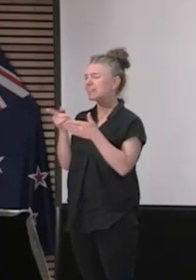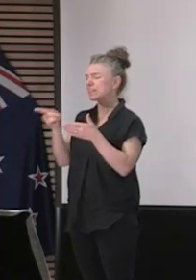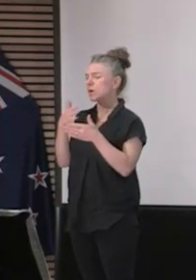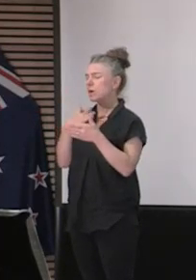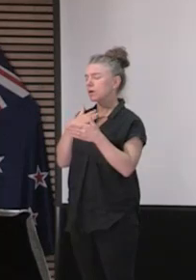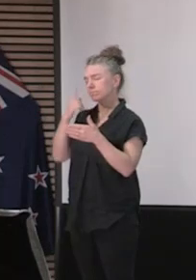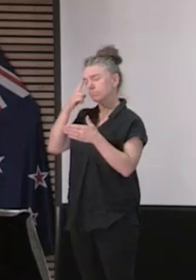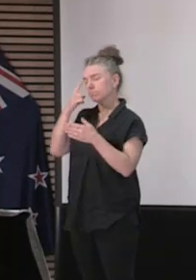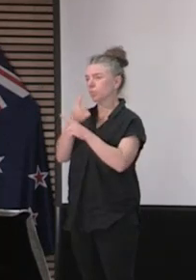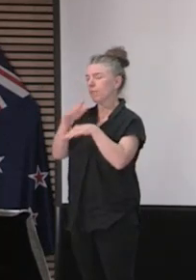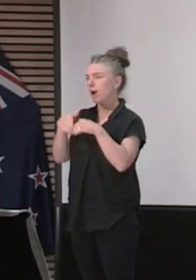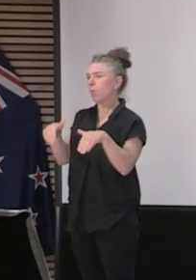from sevenregional airports?